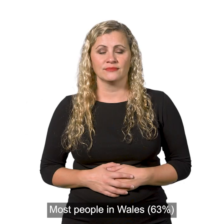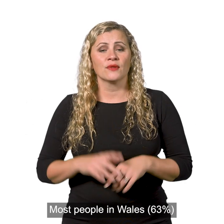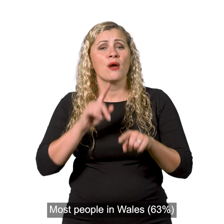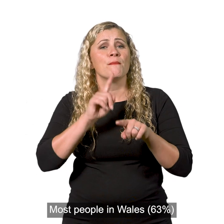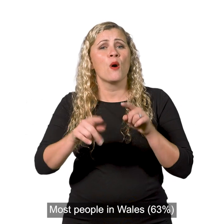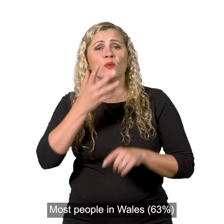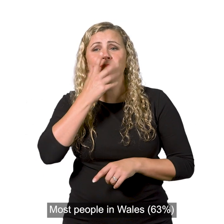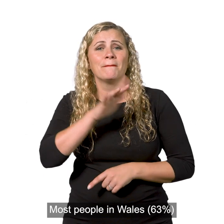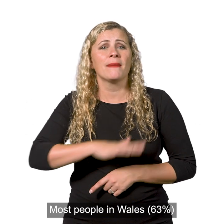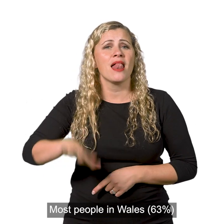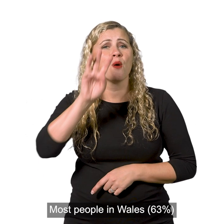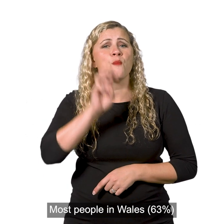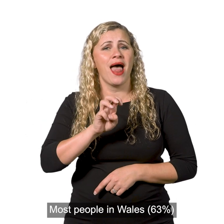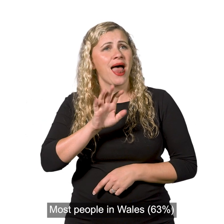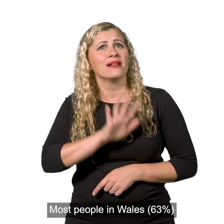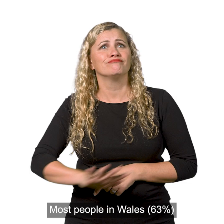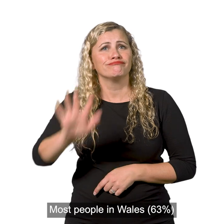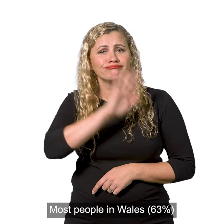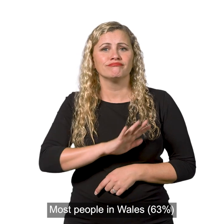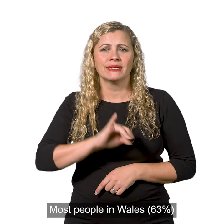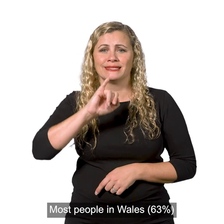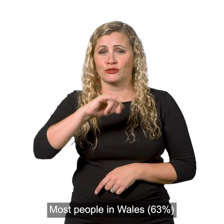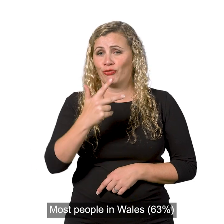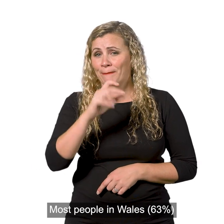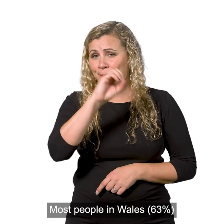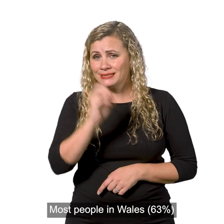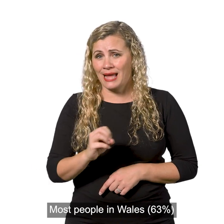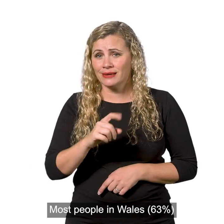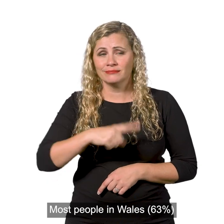Most people in Wales (63%)